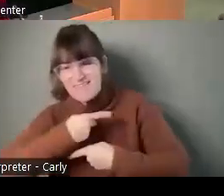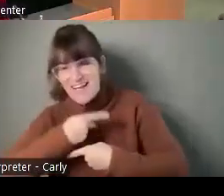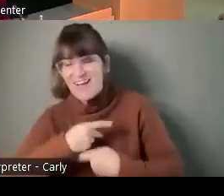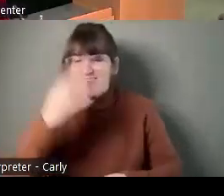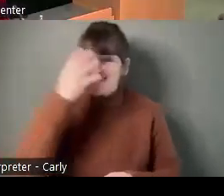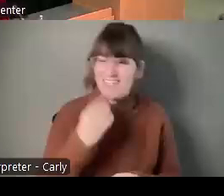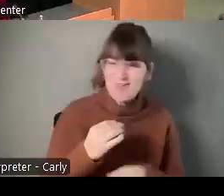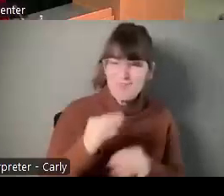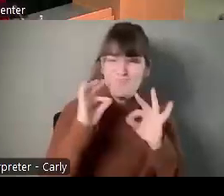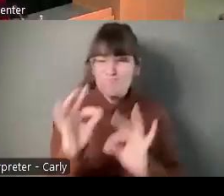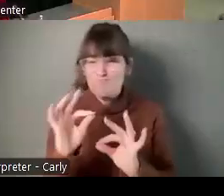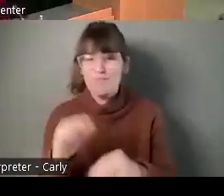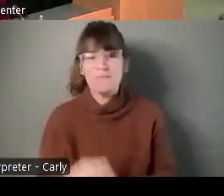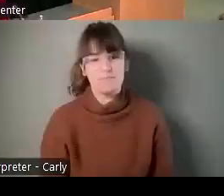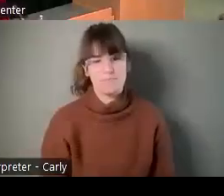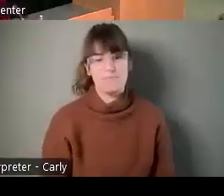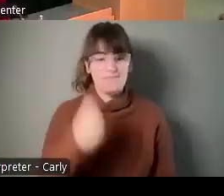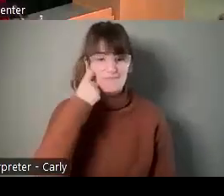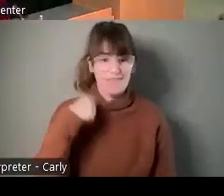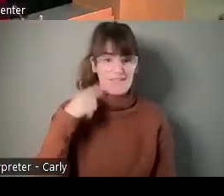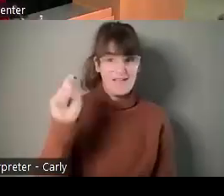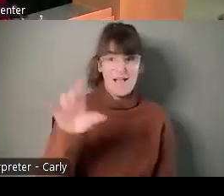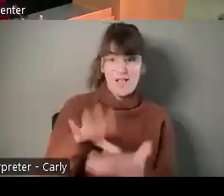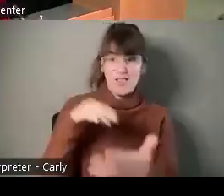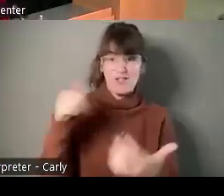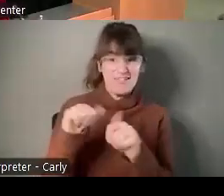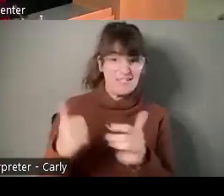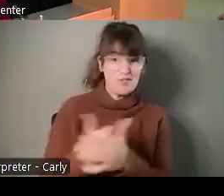and one recently I asked if they've learned any new tricks on the skateboard or if winter's